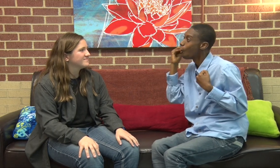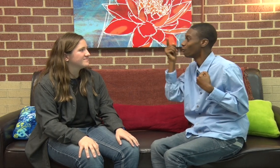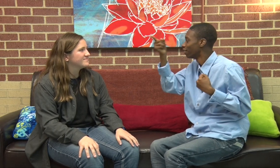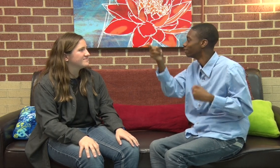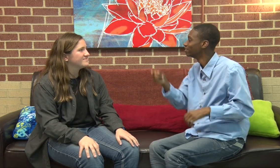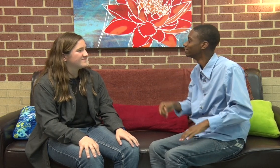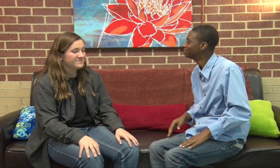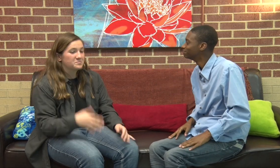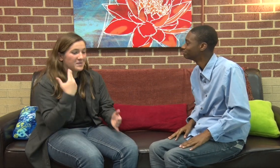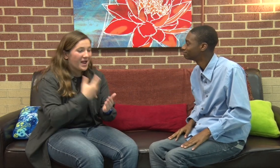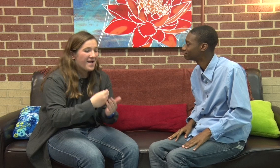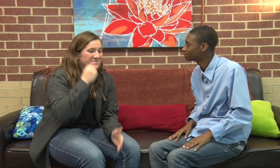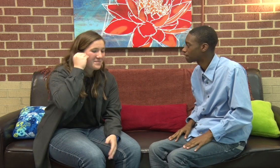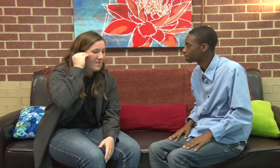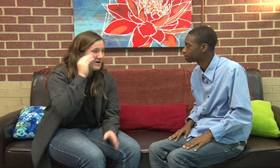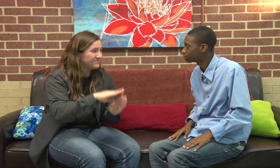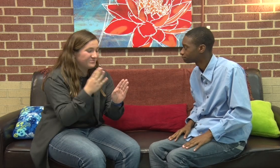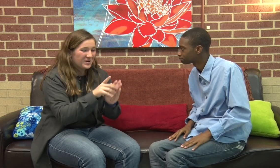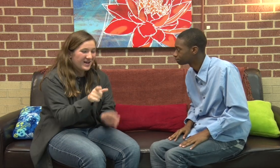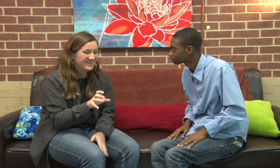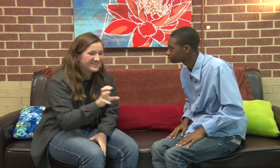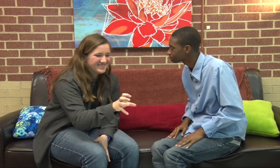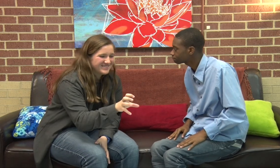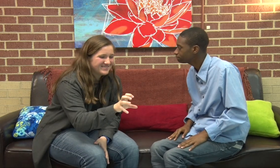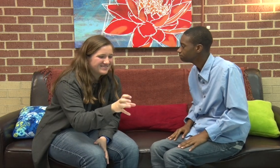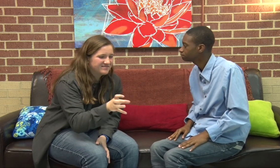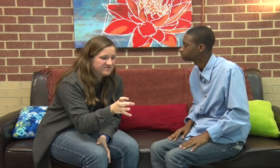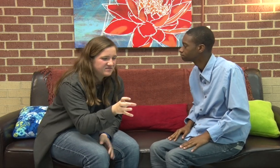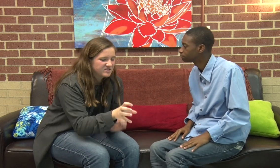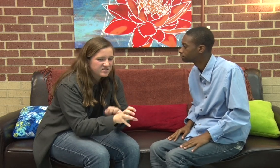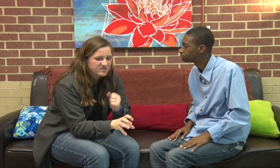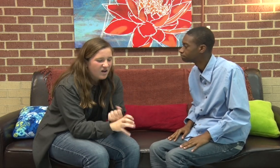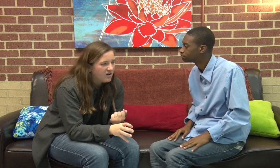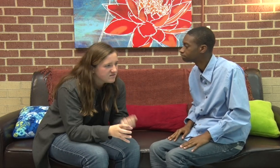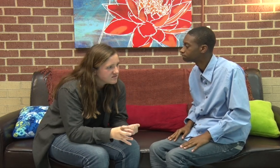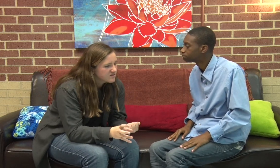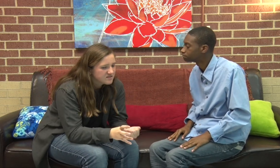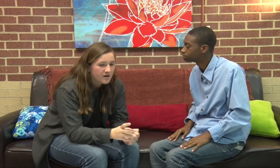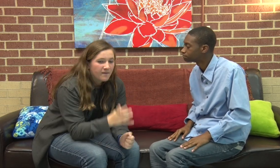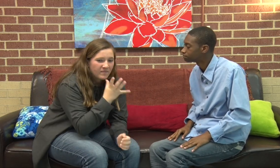all the way home. But, when he arrived home, he realized that the door was locked.